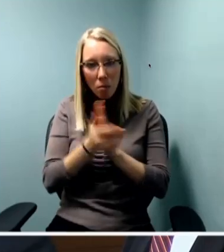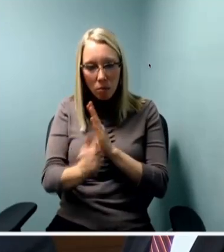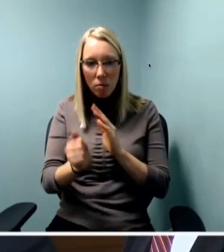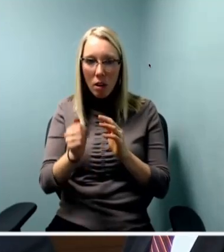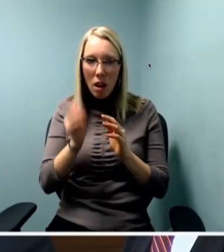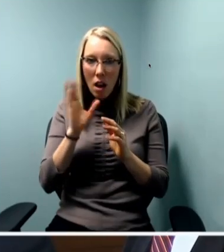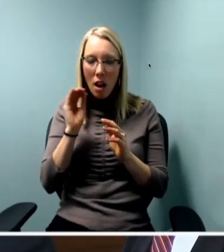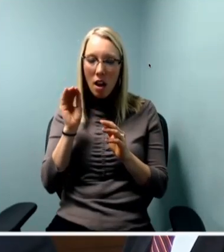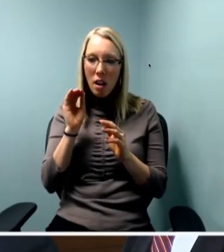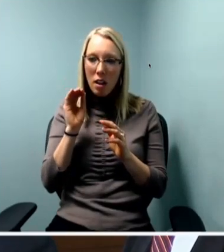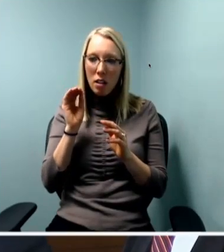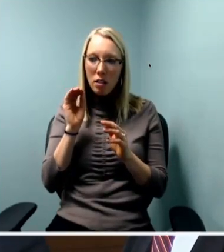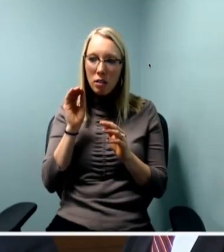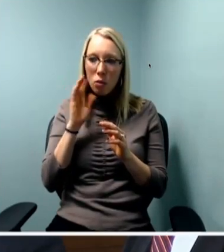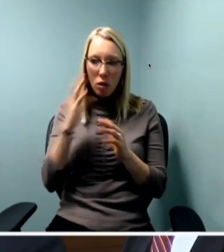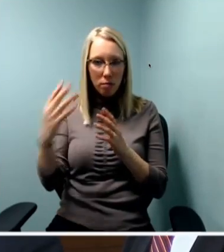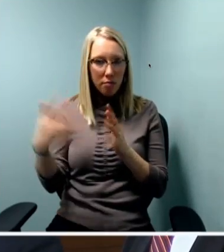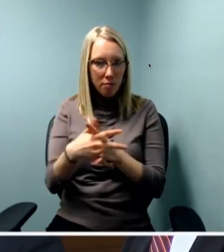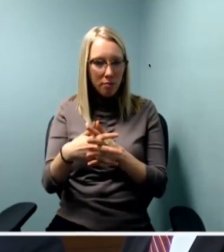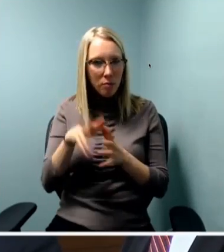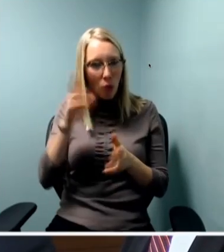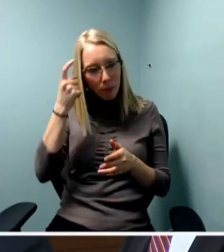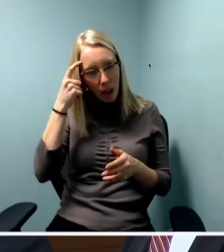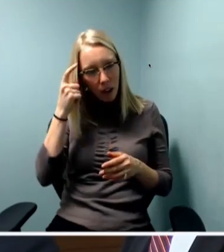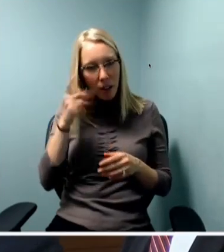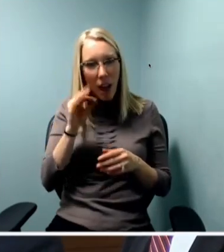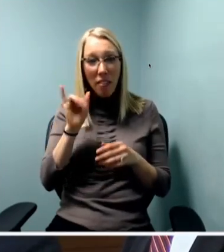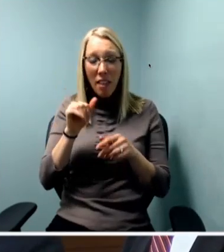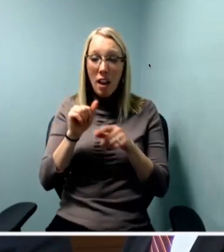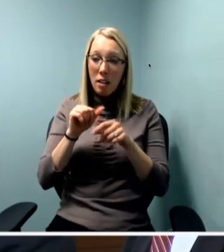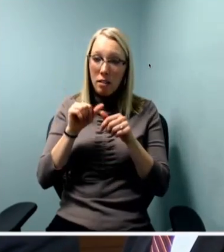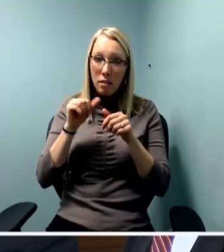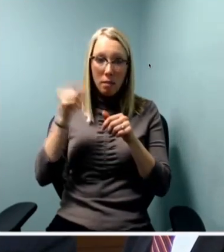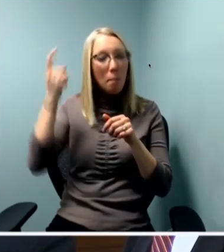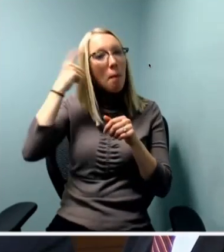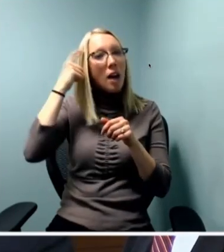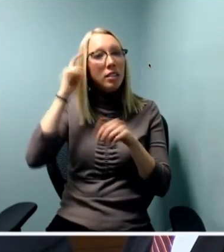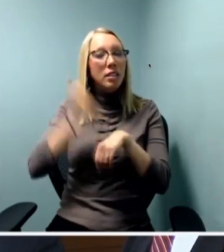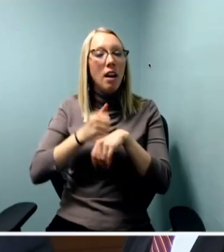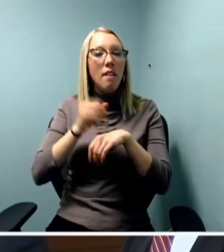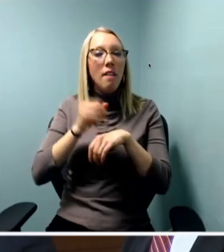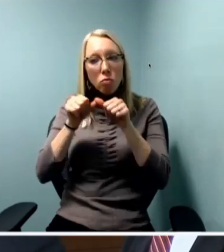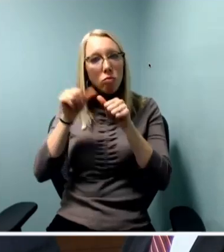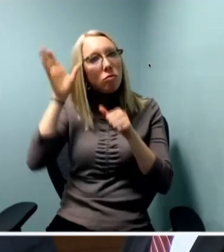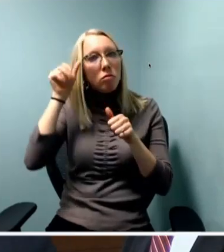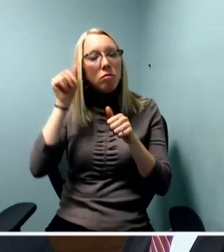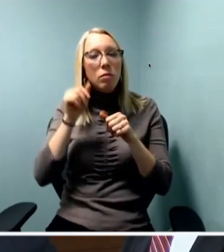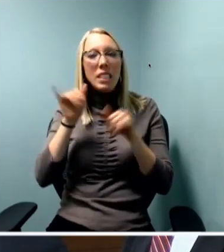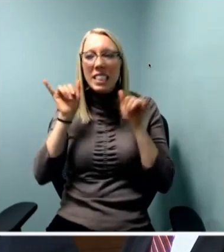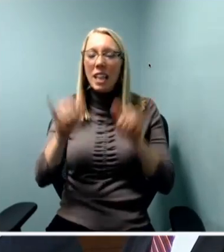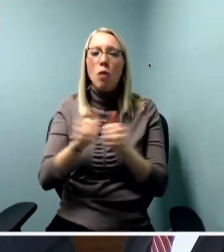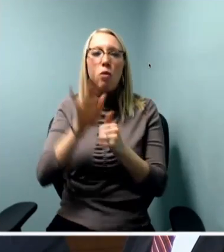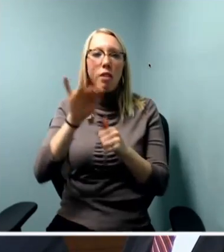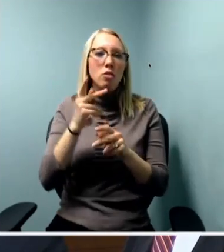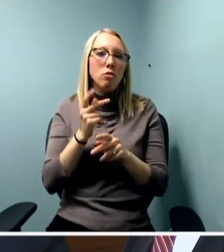And also, this habit of mine of persisting. Of staying true to the task, and letting that experience inform.